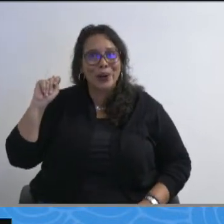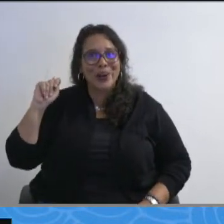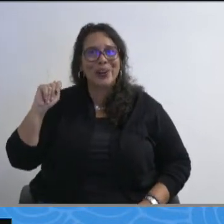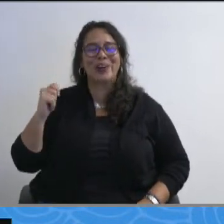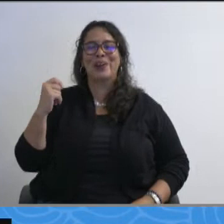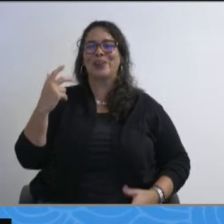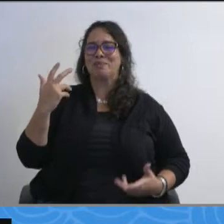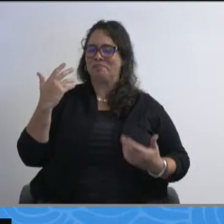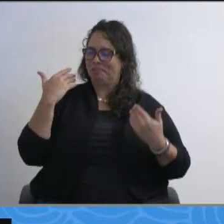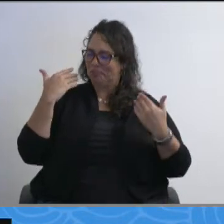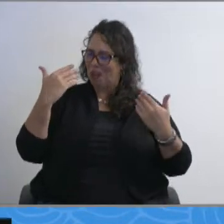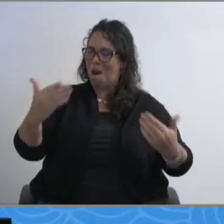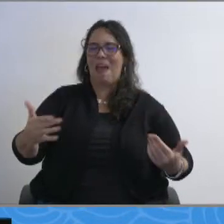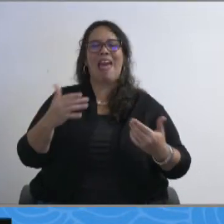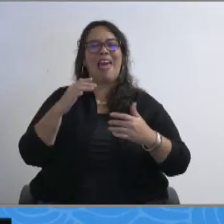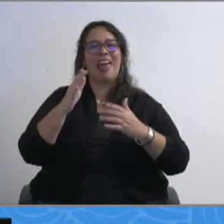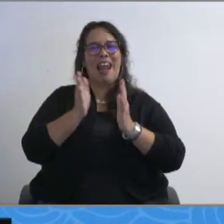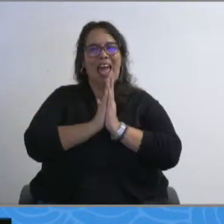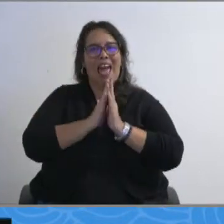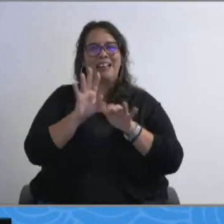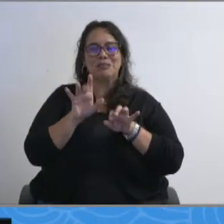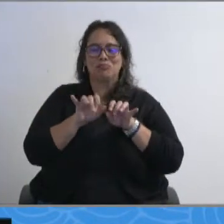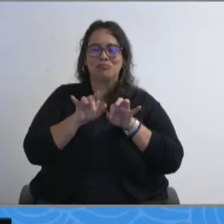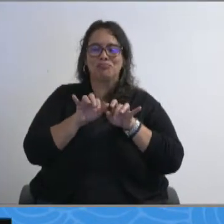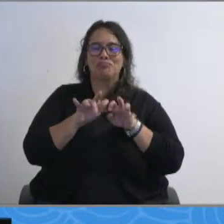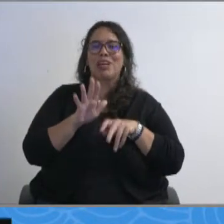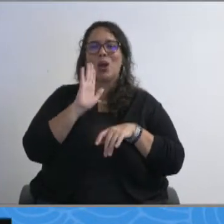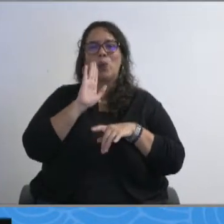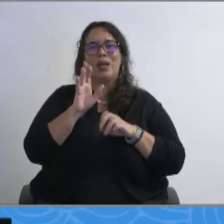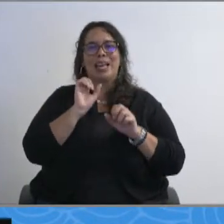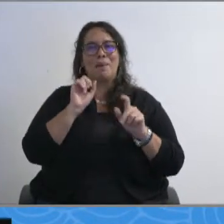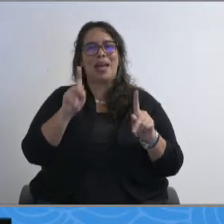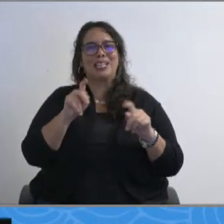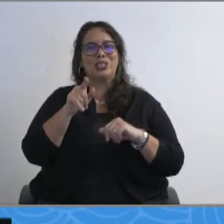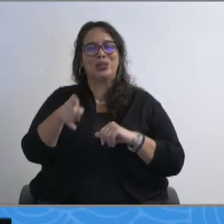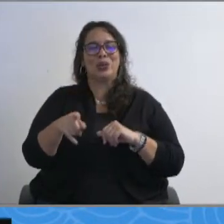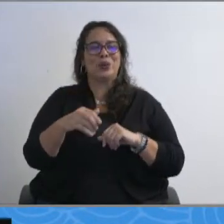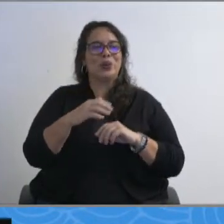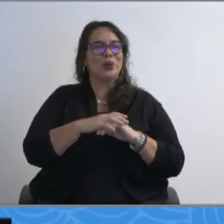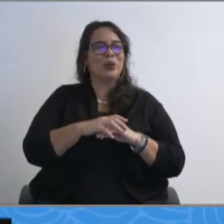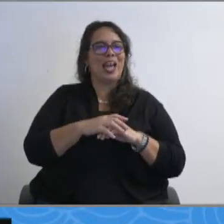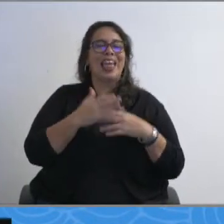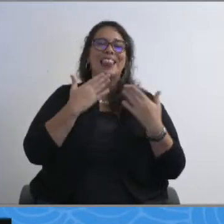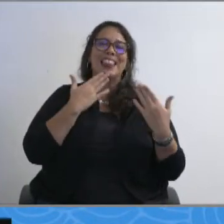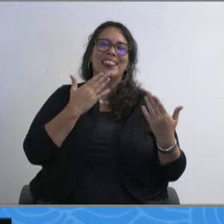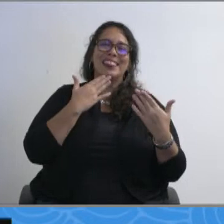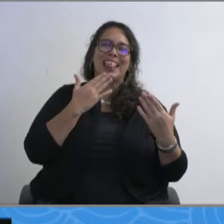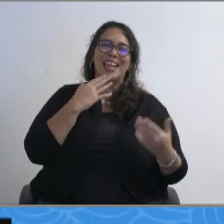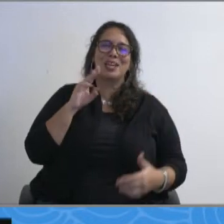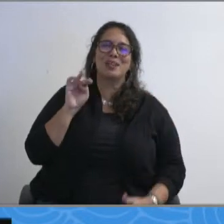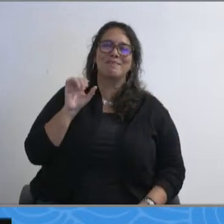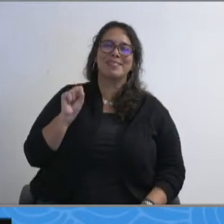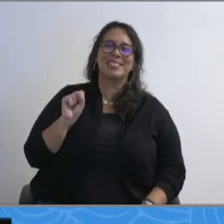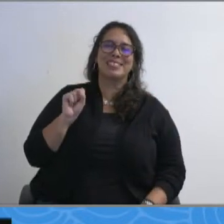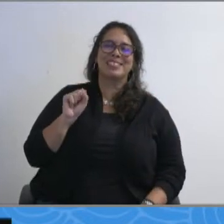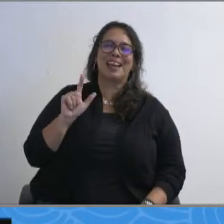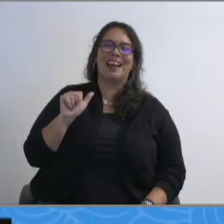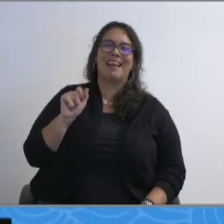feel free to pop those in and we'll get back to you. We do have a "Thank you, Ms. Lavelle" from Corey.